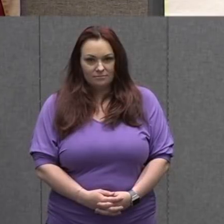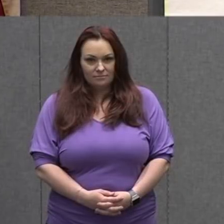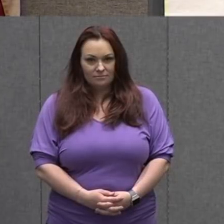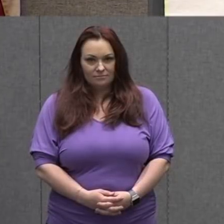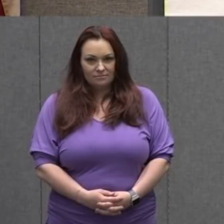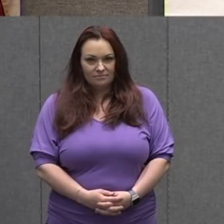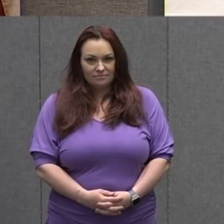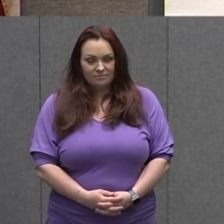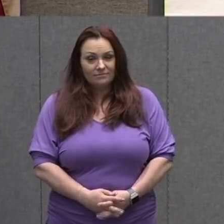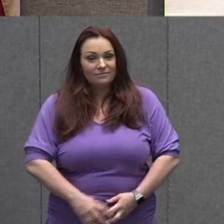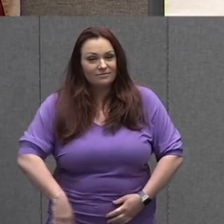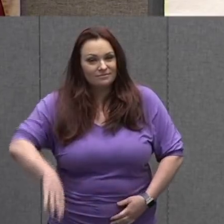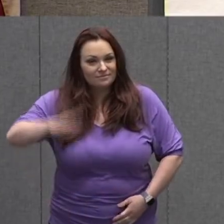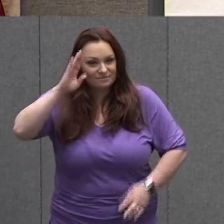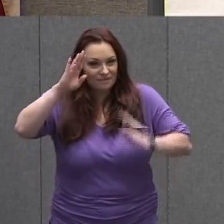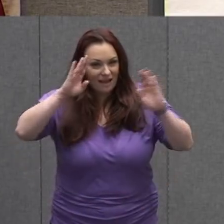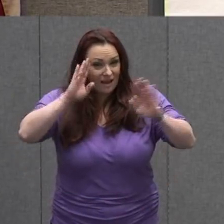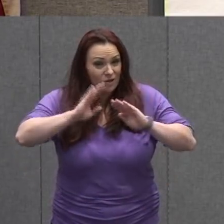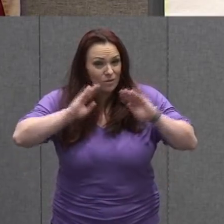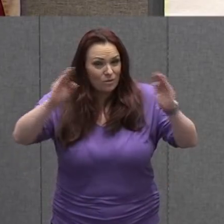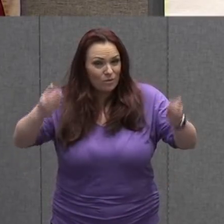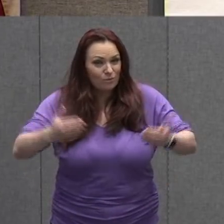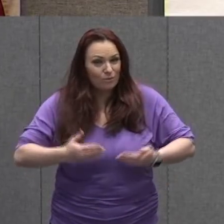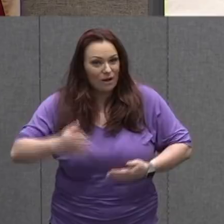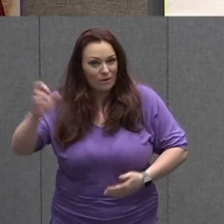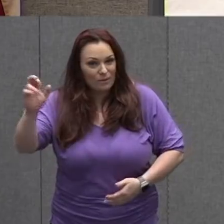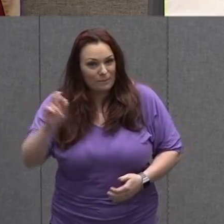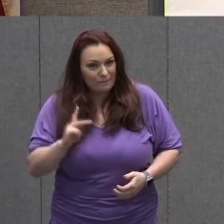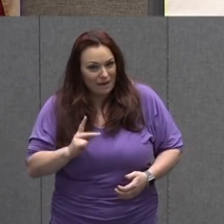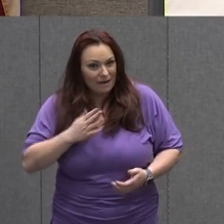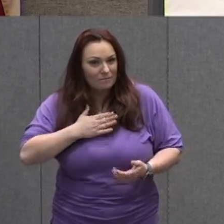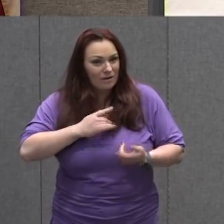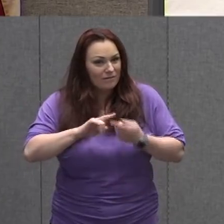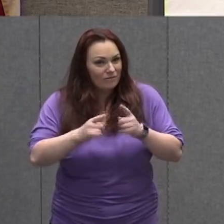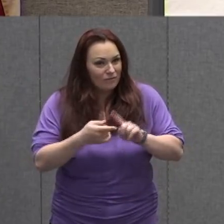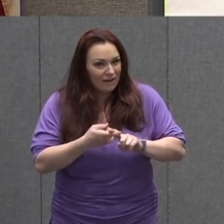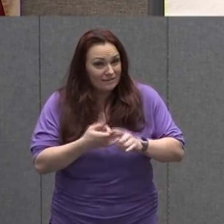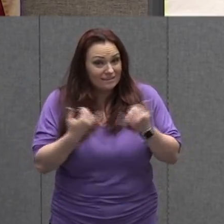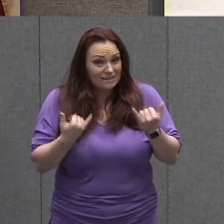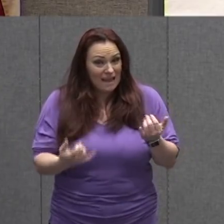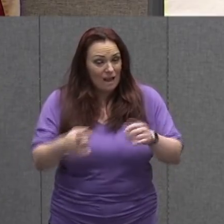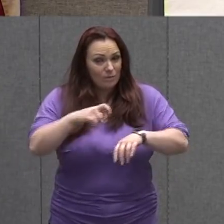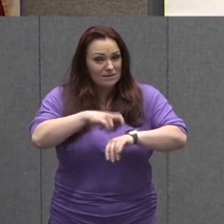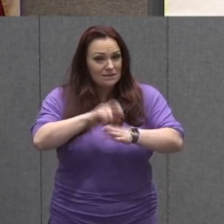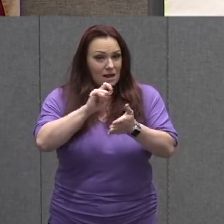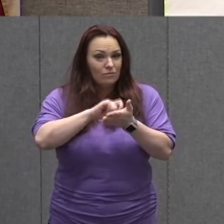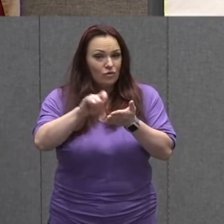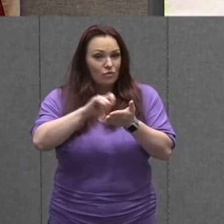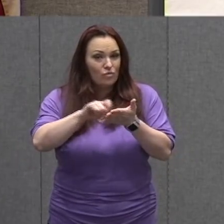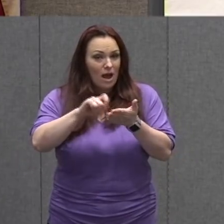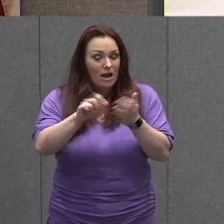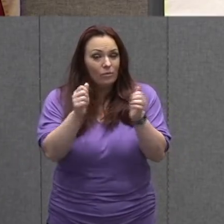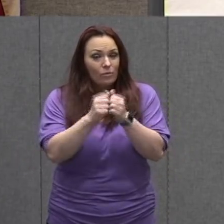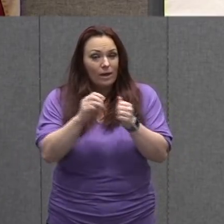Hi, welcome back friends, and it's time for writing with Miss Lori, and I am so excited to be back